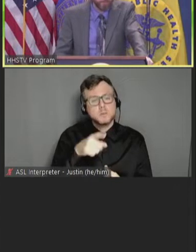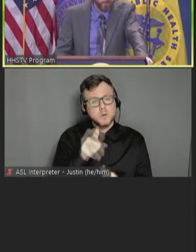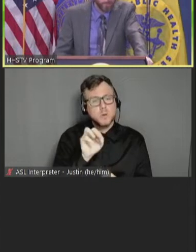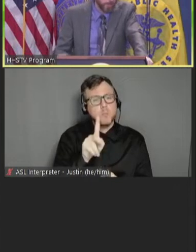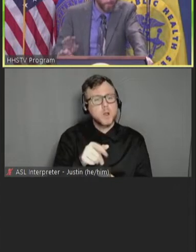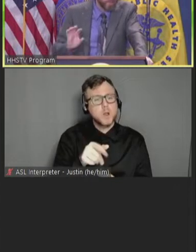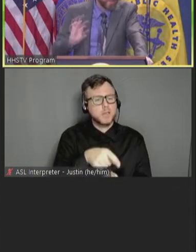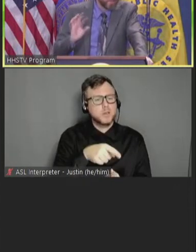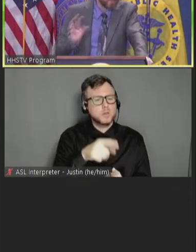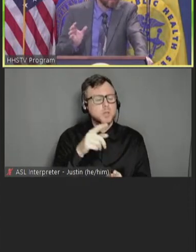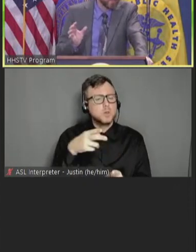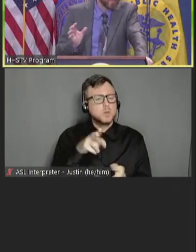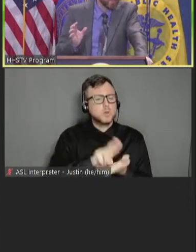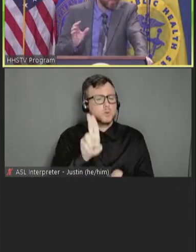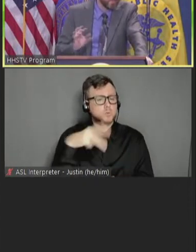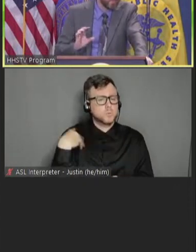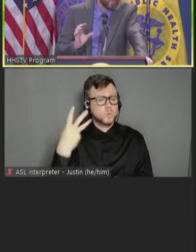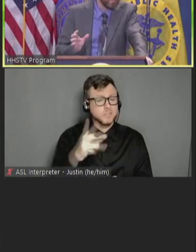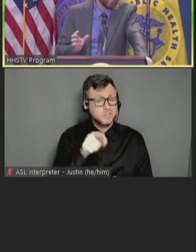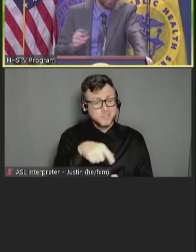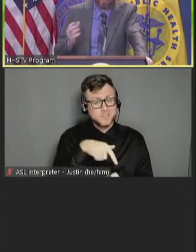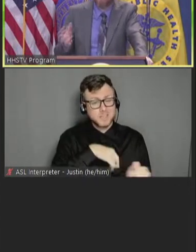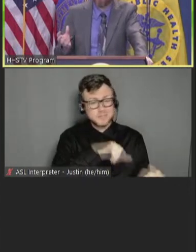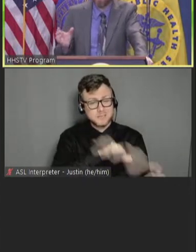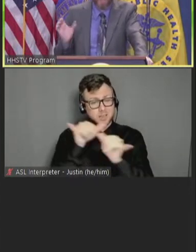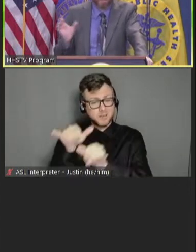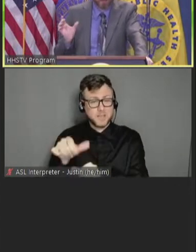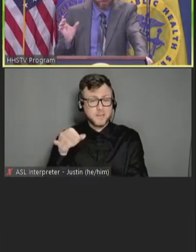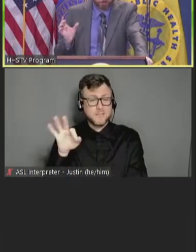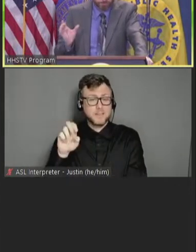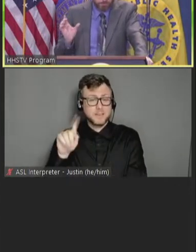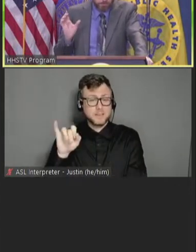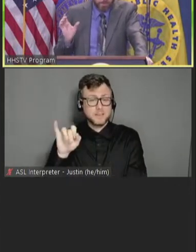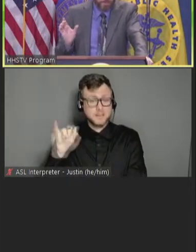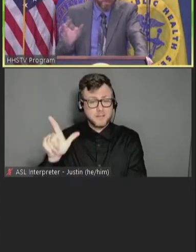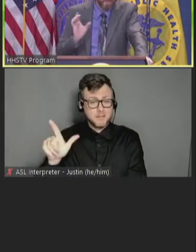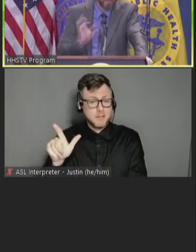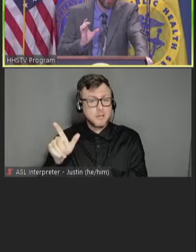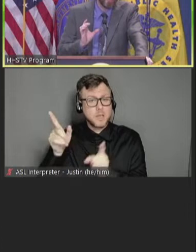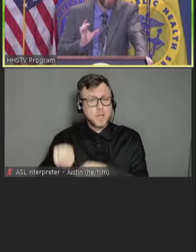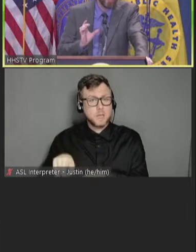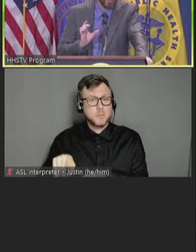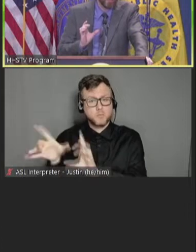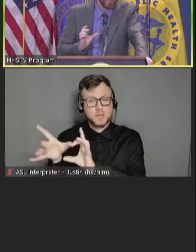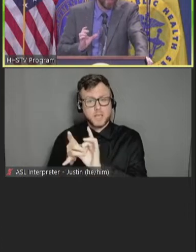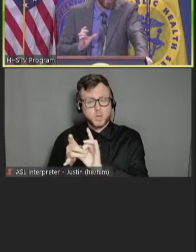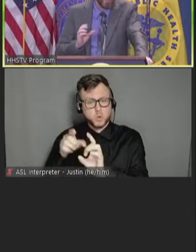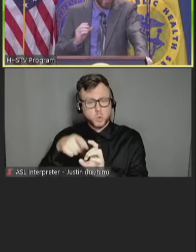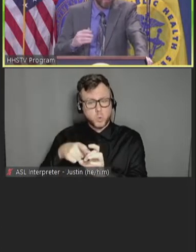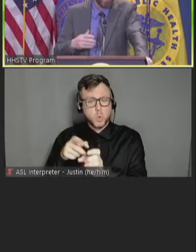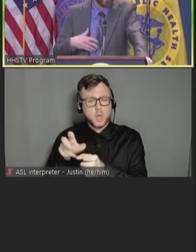Similarly, when we did the same thing with fentanyl haptens attached to a carrier, when